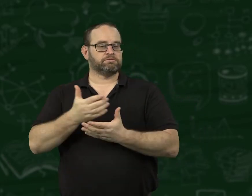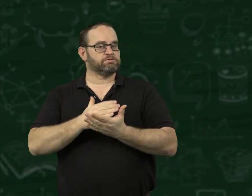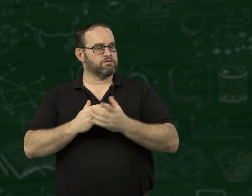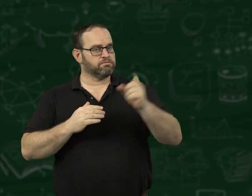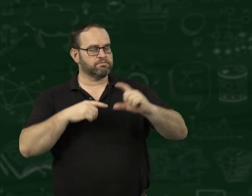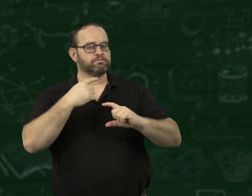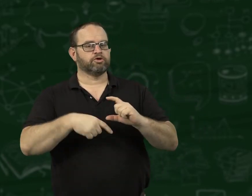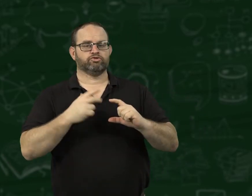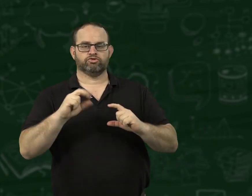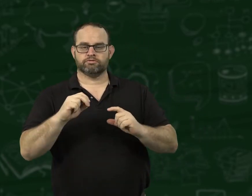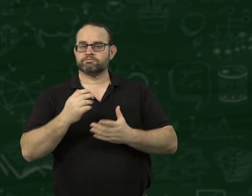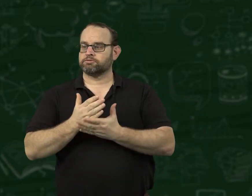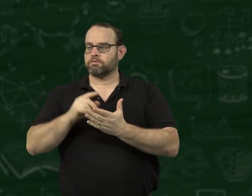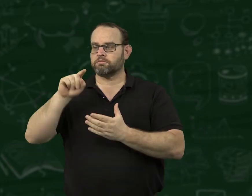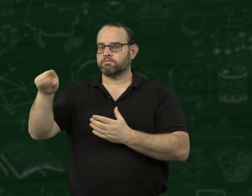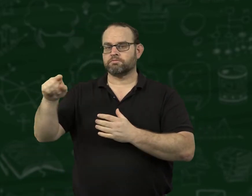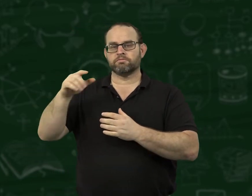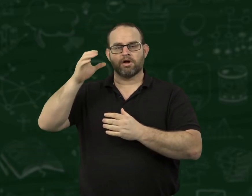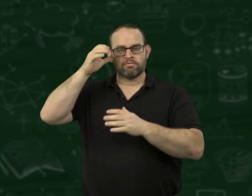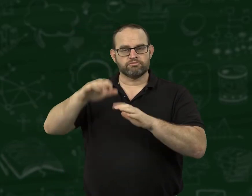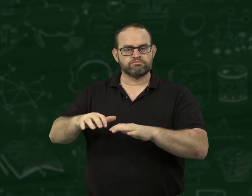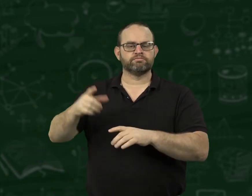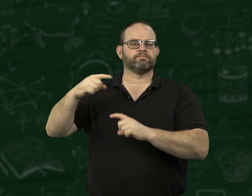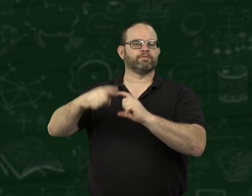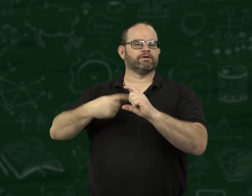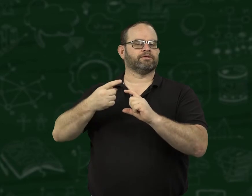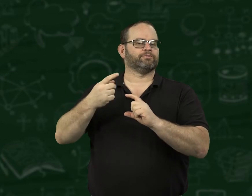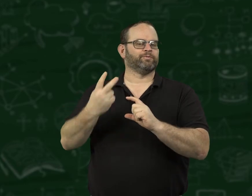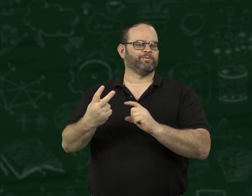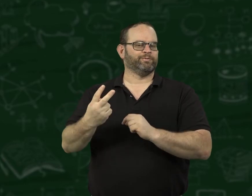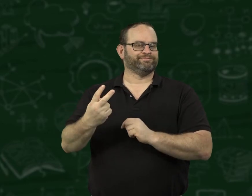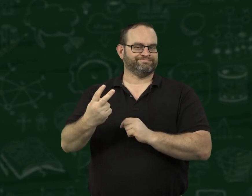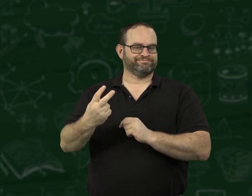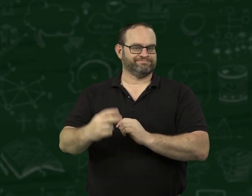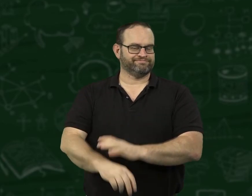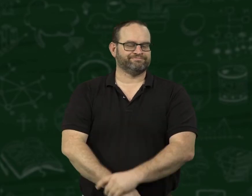Some systems use base-thirty. Computers use base-two.